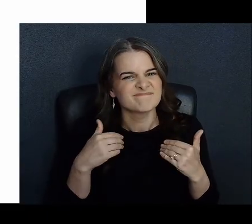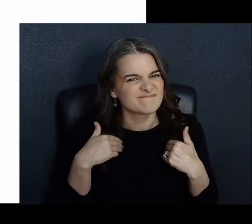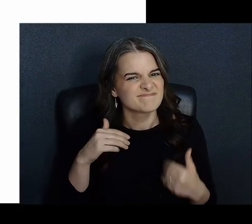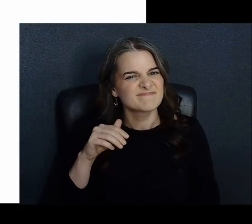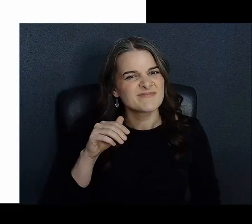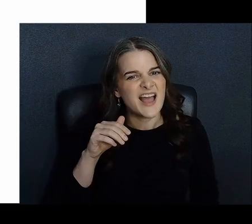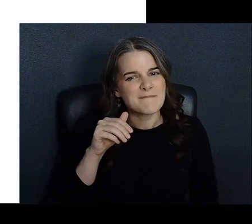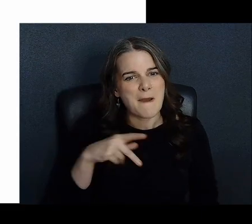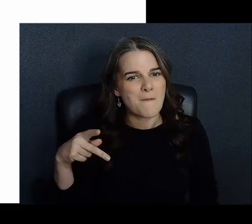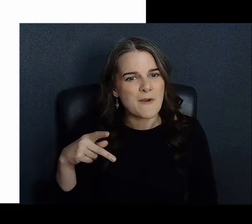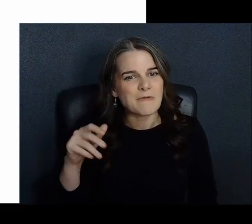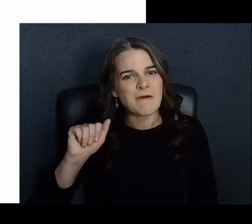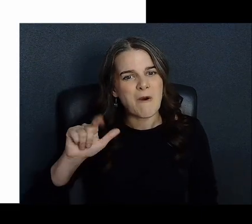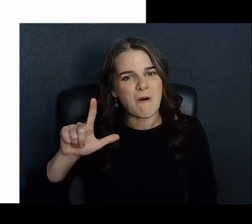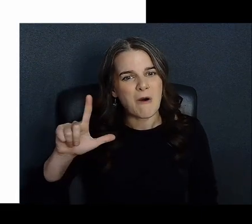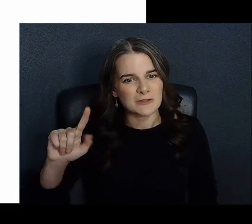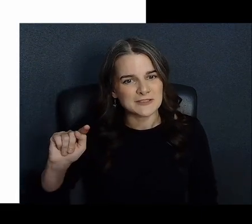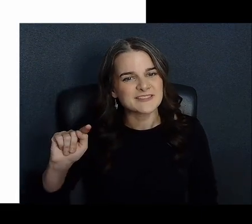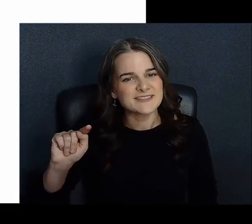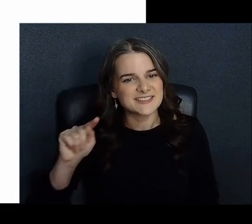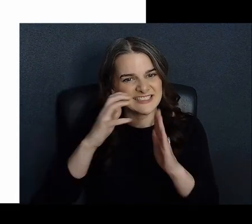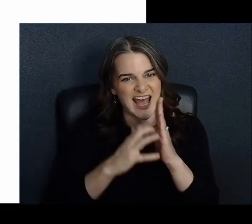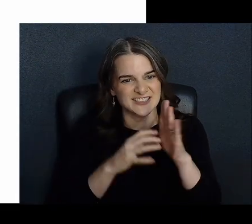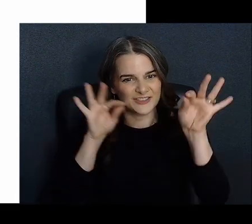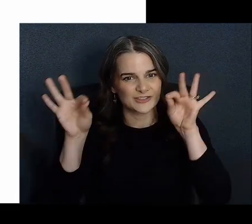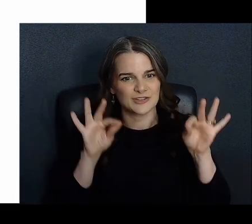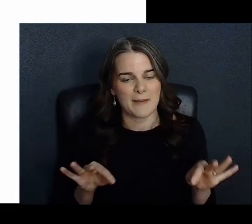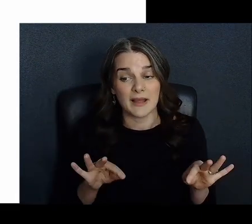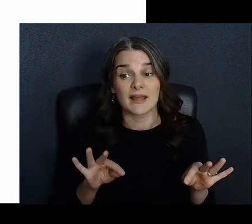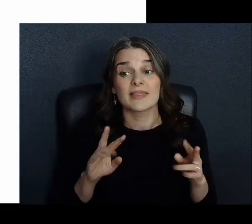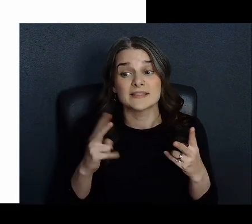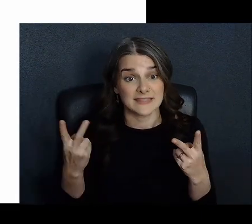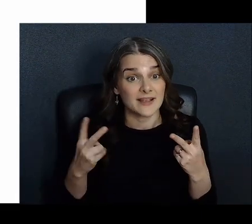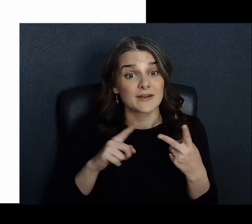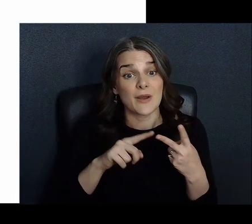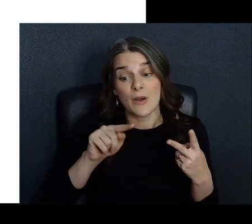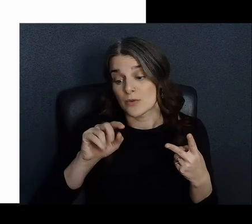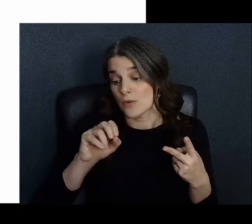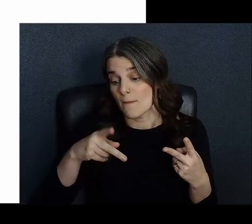The second image on here is the Topaz desktop video magnification system.